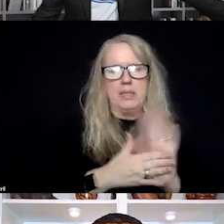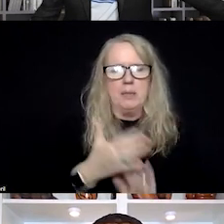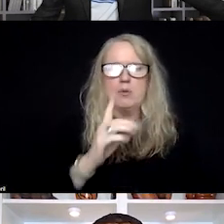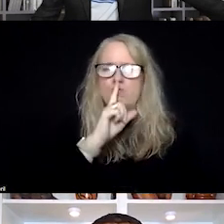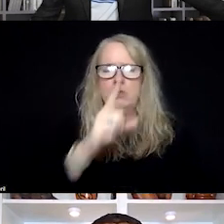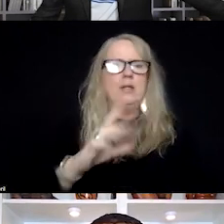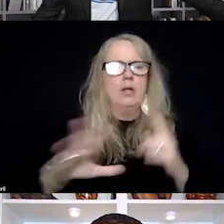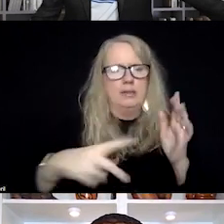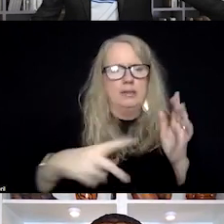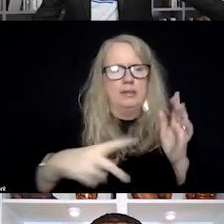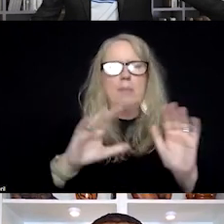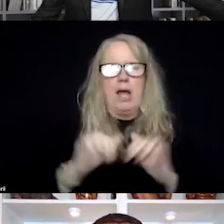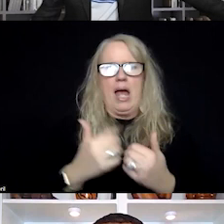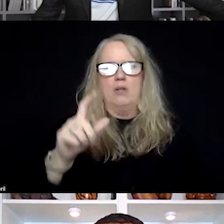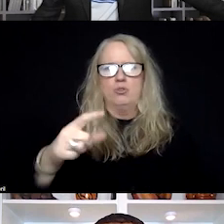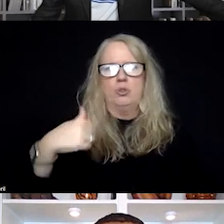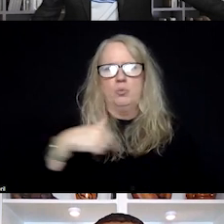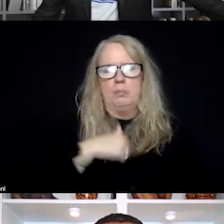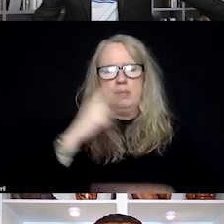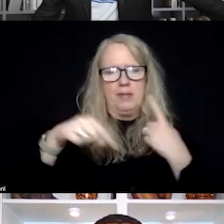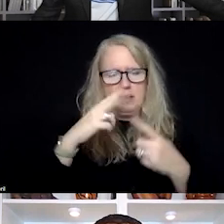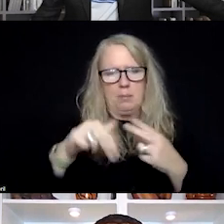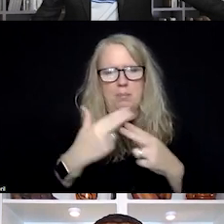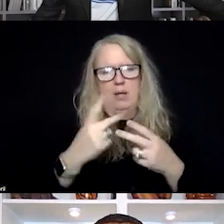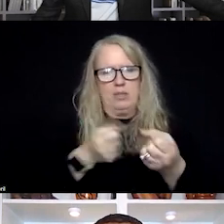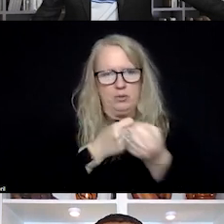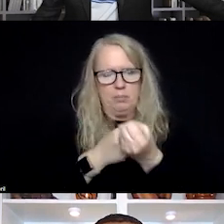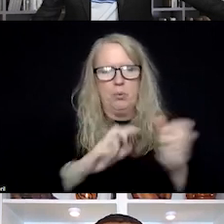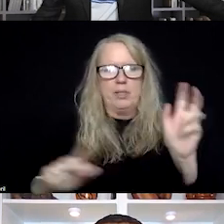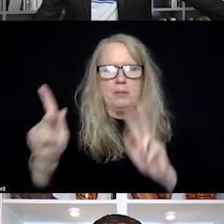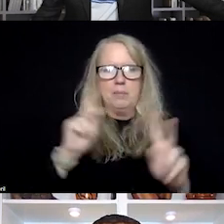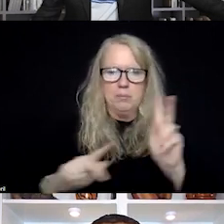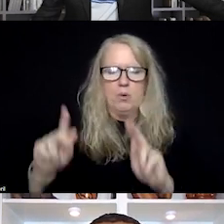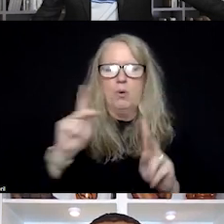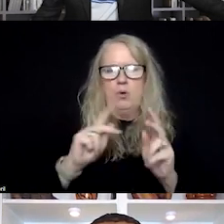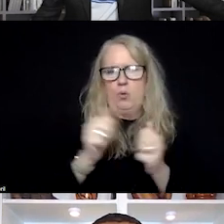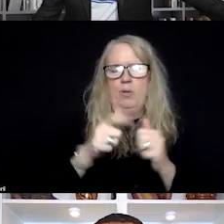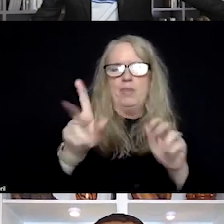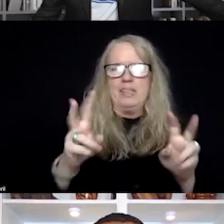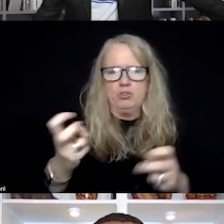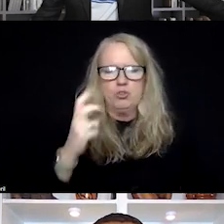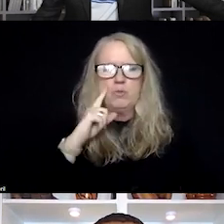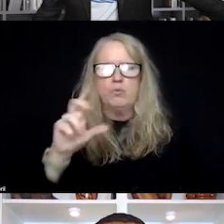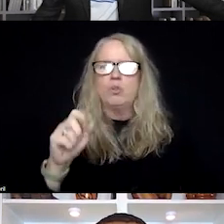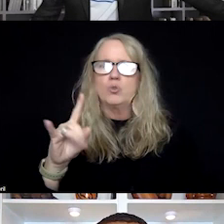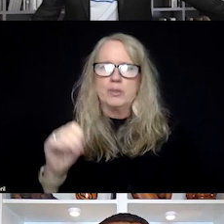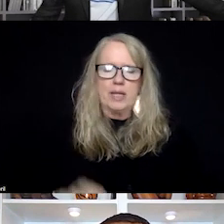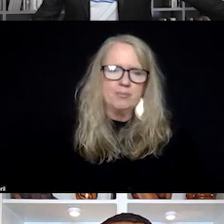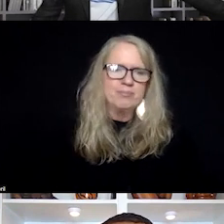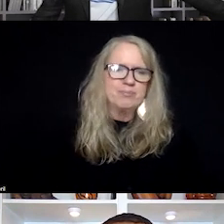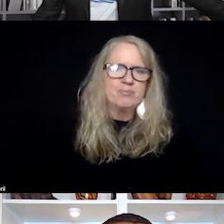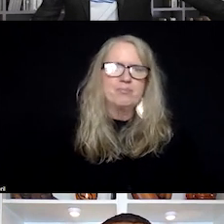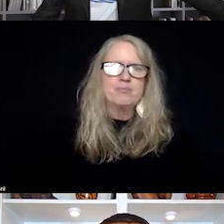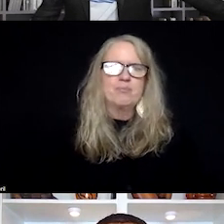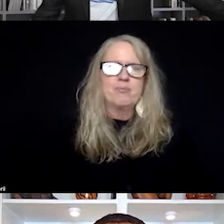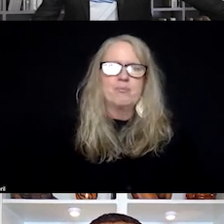WITH HOW WE CAN SUPPORT PEOPLE AROUND THE ISSUE OF SUICIDE.